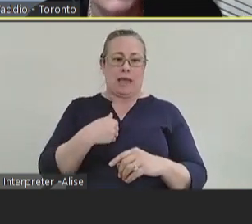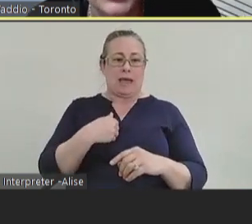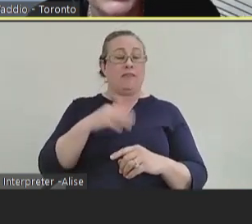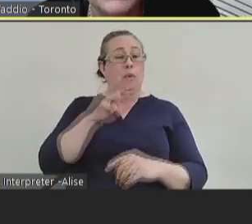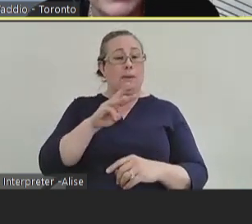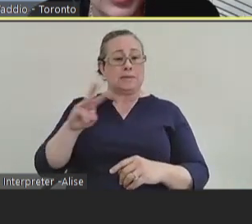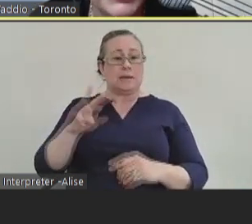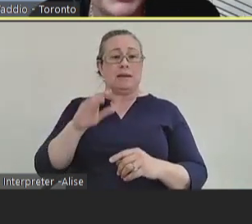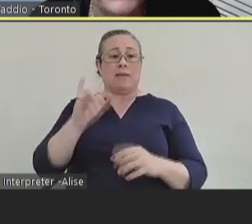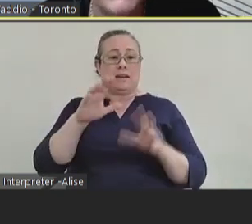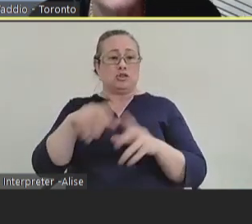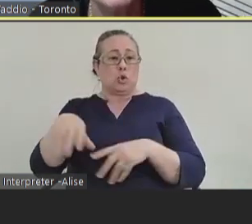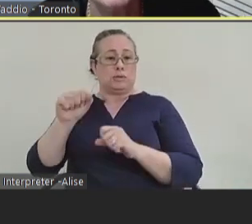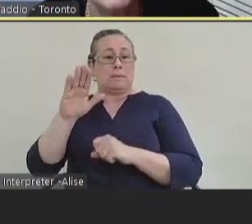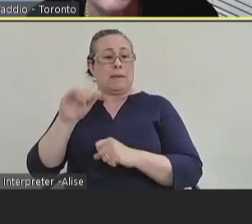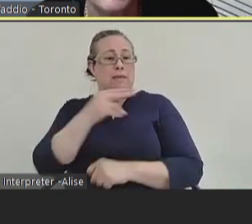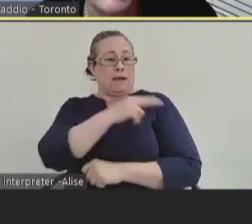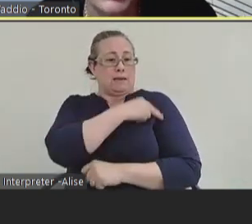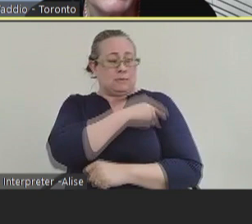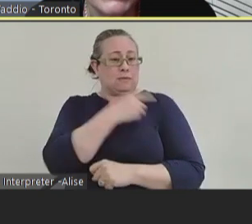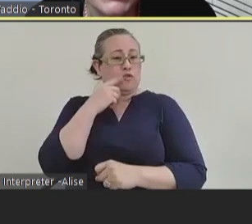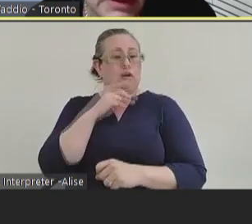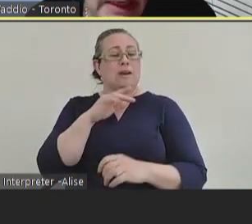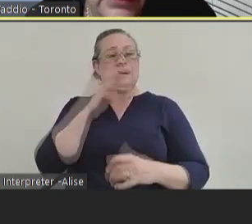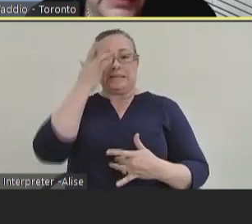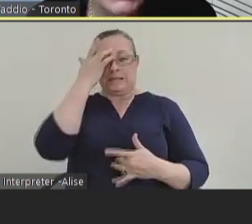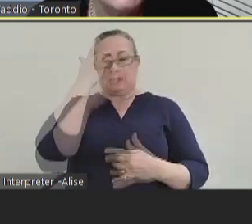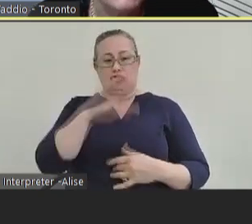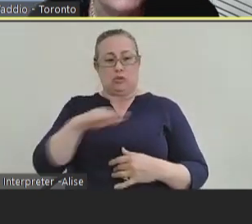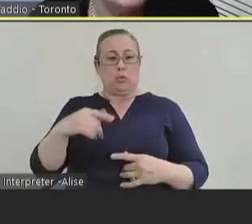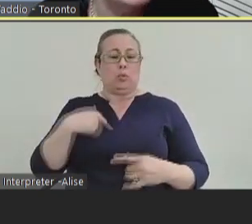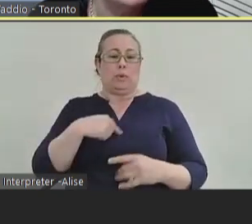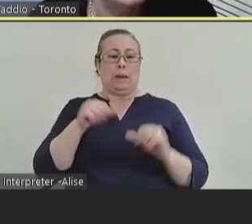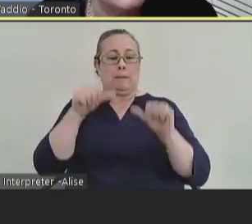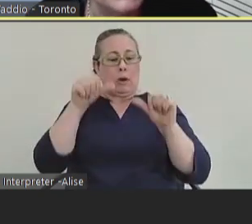hosted by the Hospital for Sick Children where we post the stuff. So, if anybody's interested,